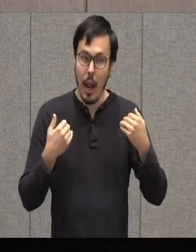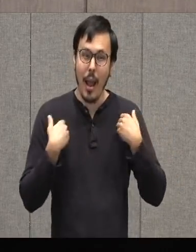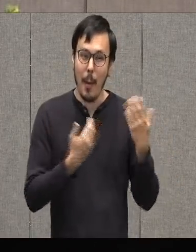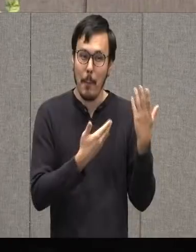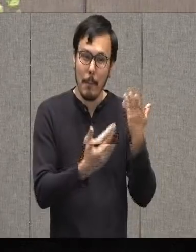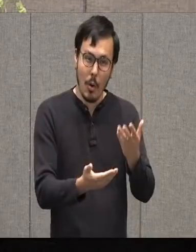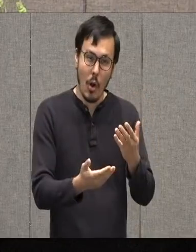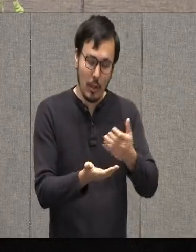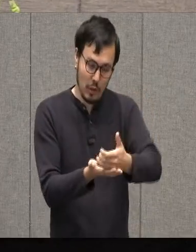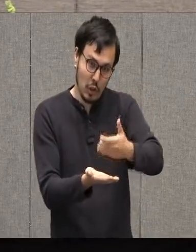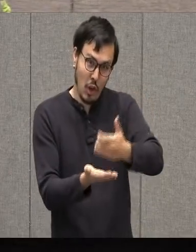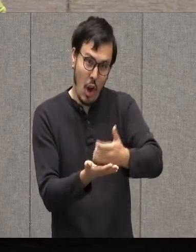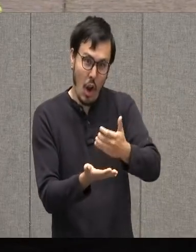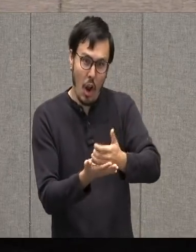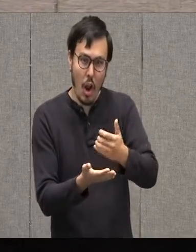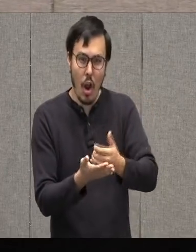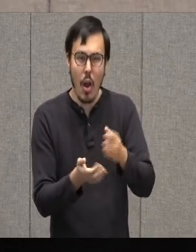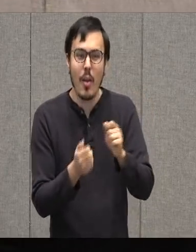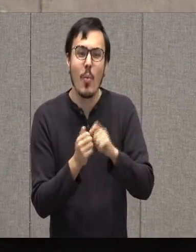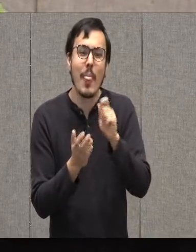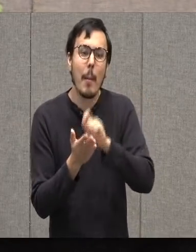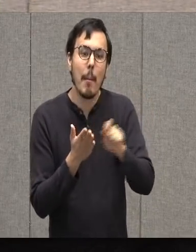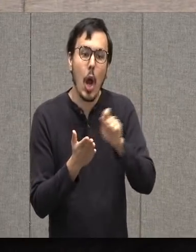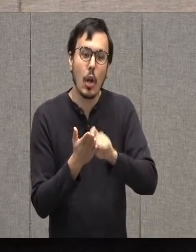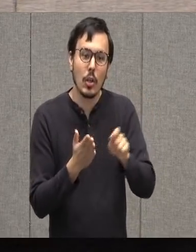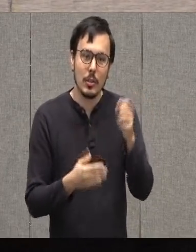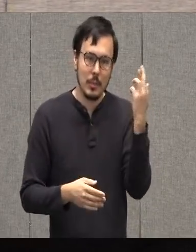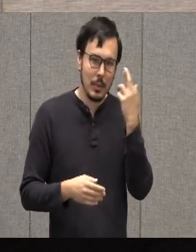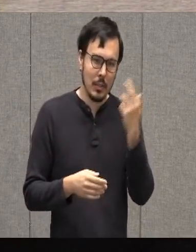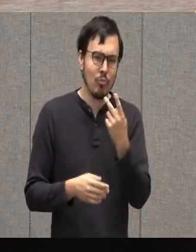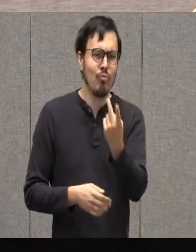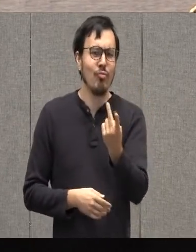today so that we can do an estimate, or a guess,